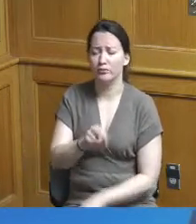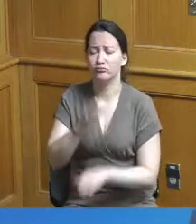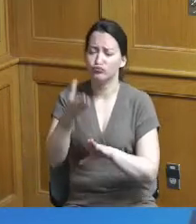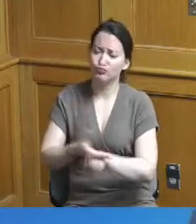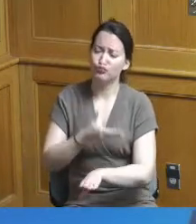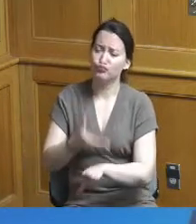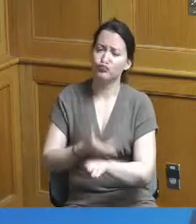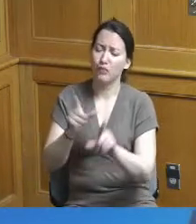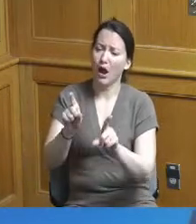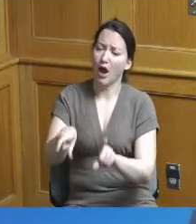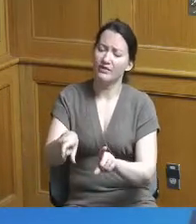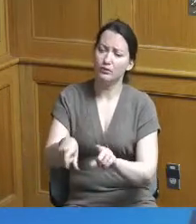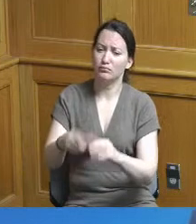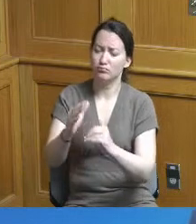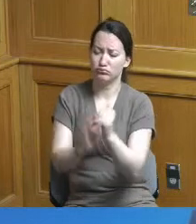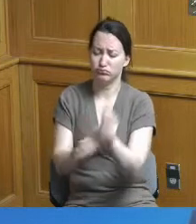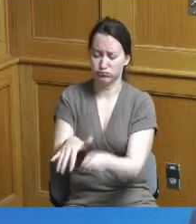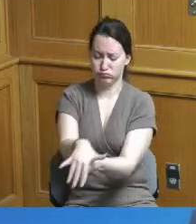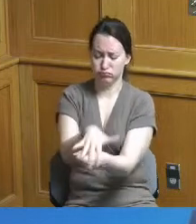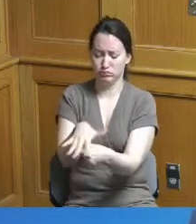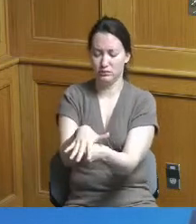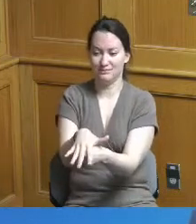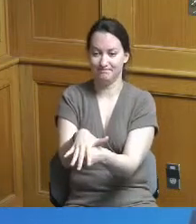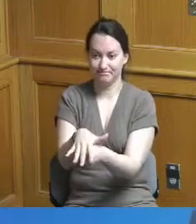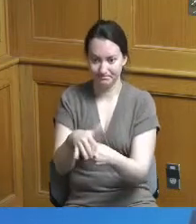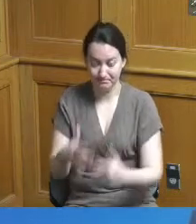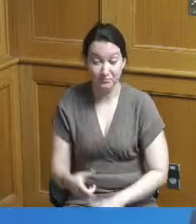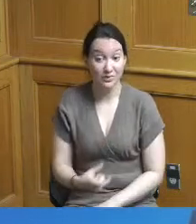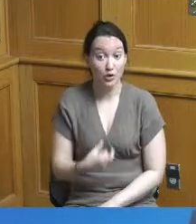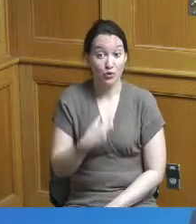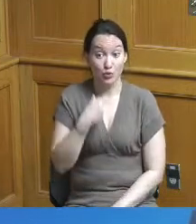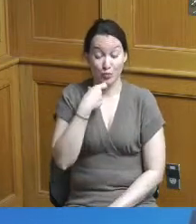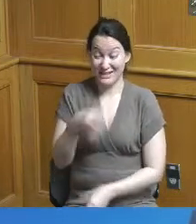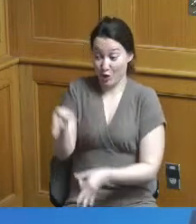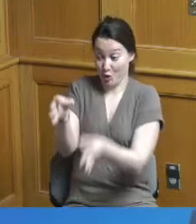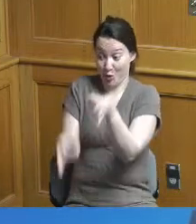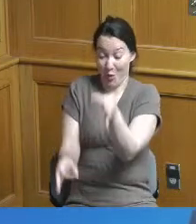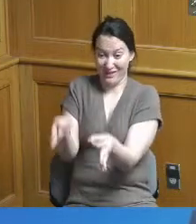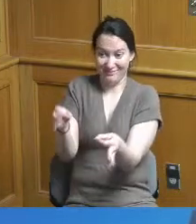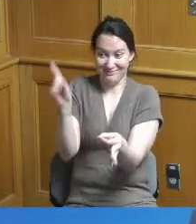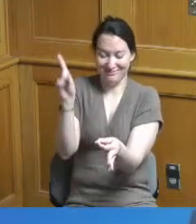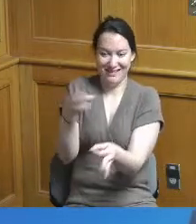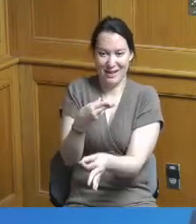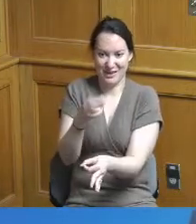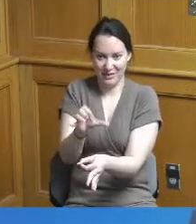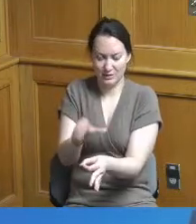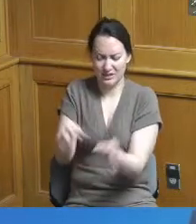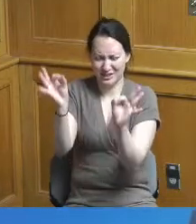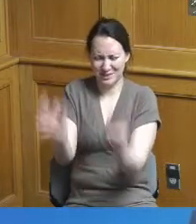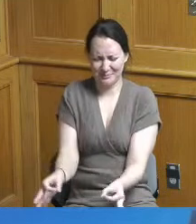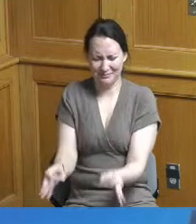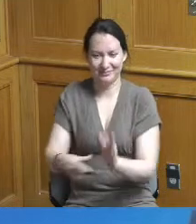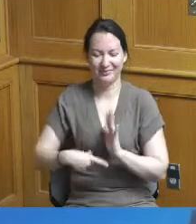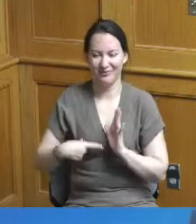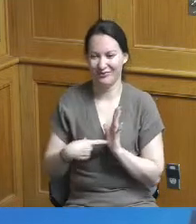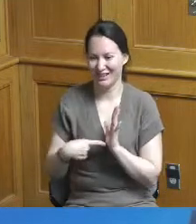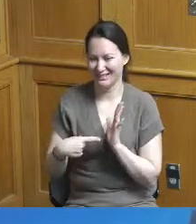occurred on the site recently the court courts in in Hamilton County determined that the that